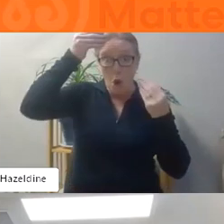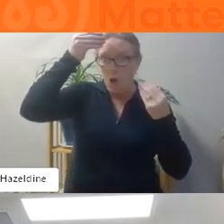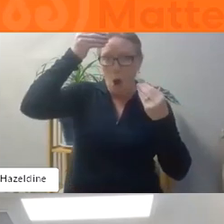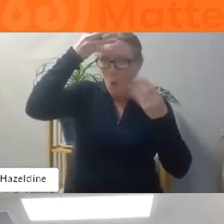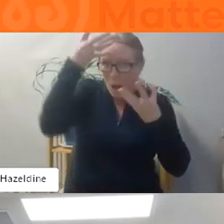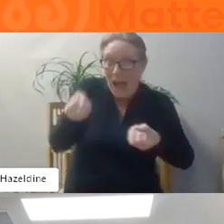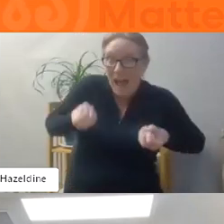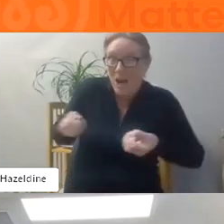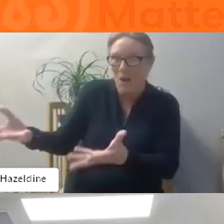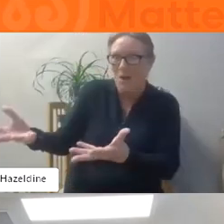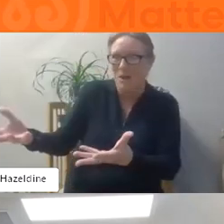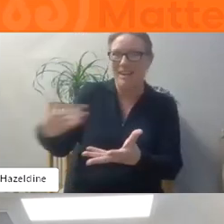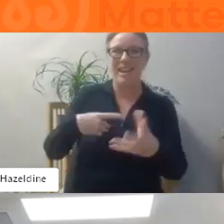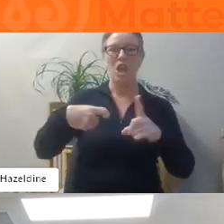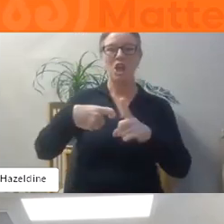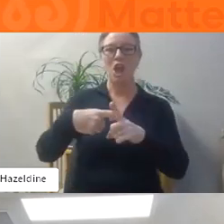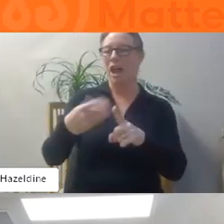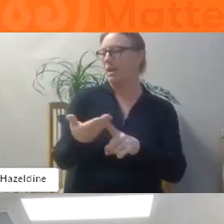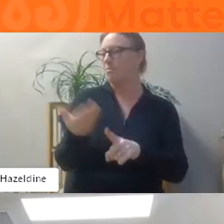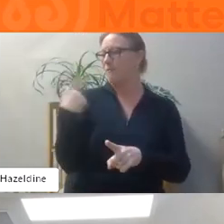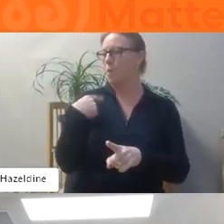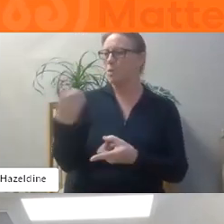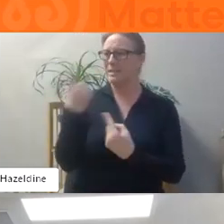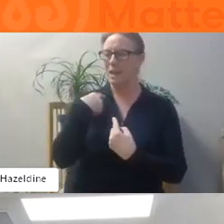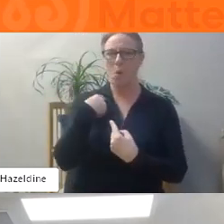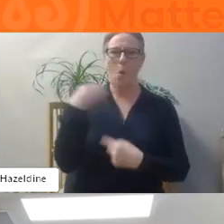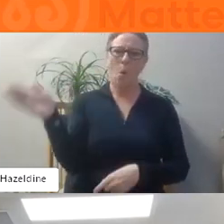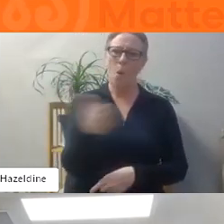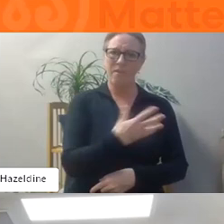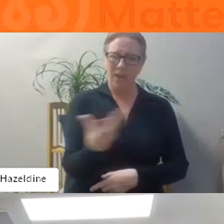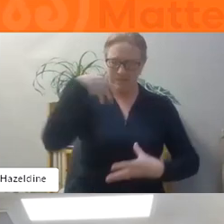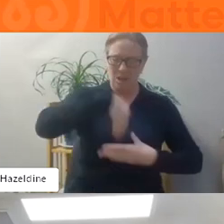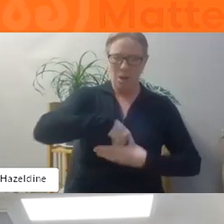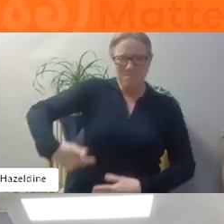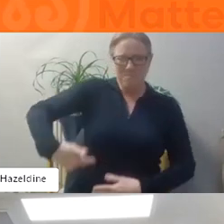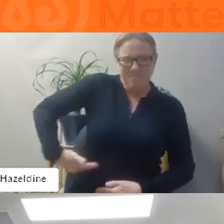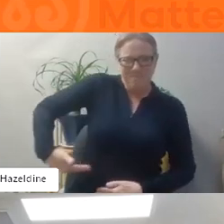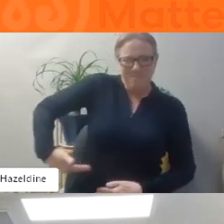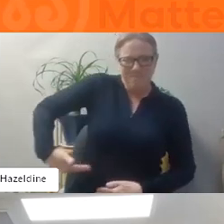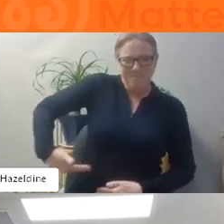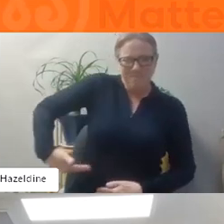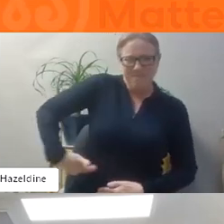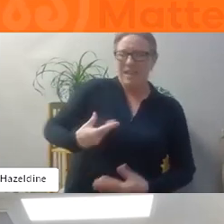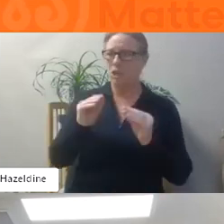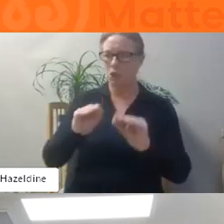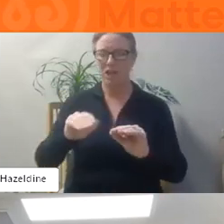at the beginning Kylie said it is so embedded, and all of us are guilty of it. I think education needs to provide the space to unlearn